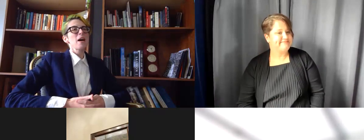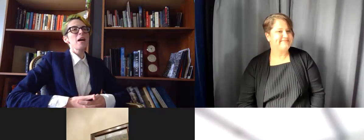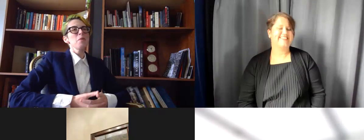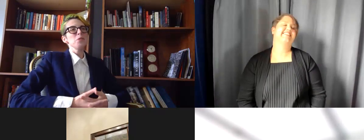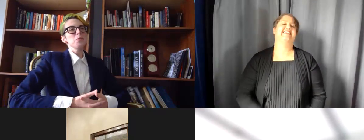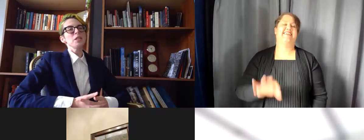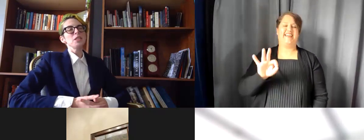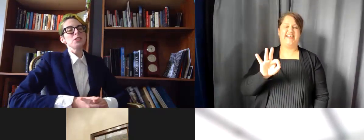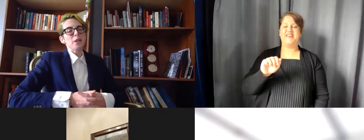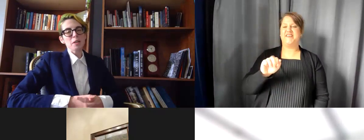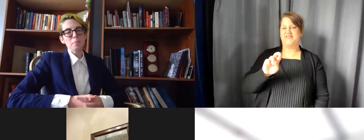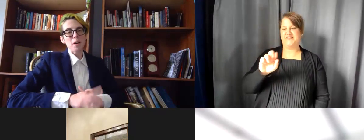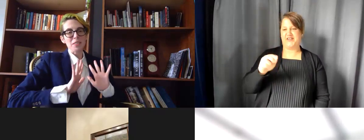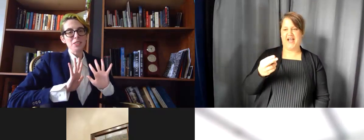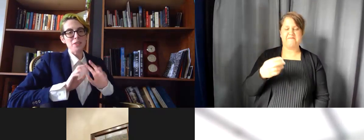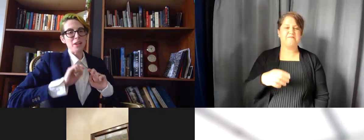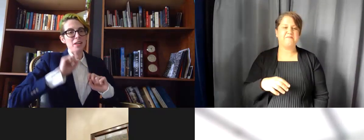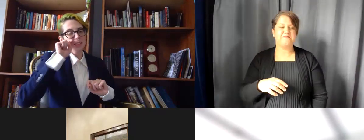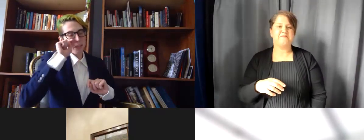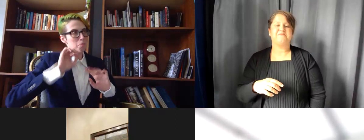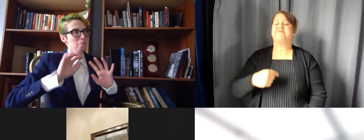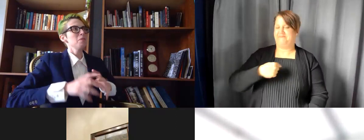Farrah Garland: I was really struck. This is Fara, I